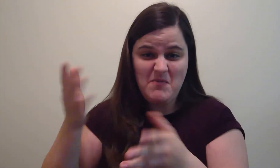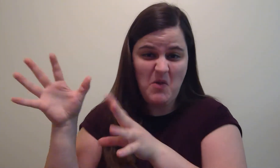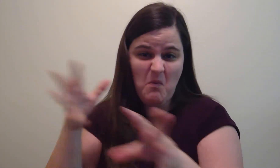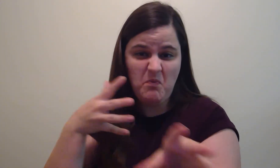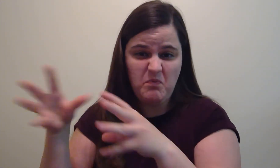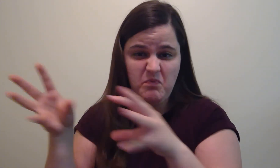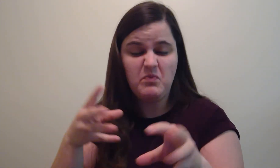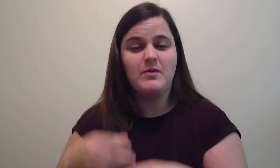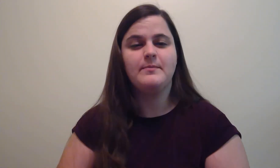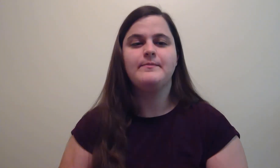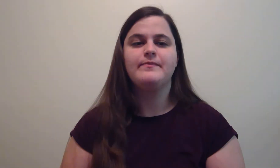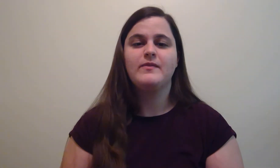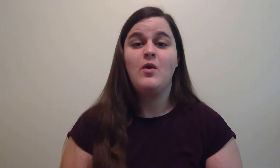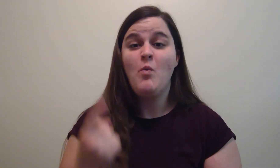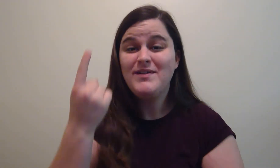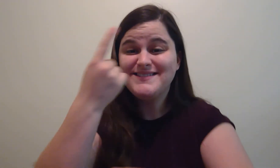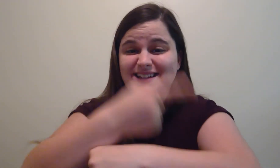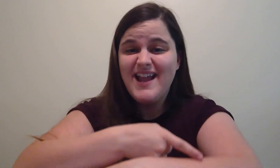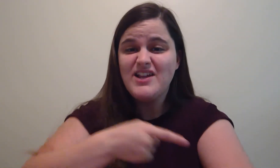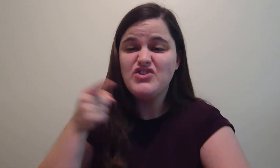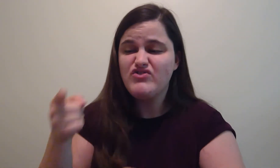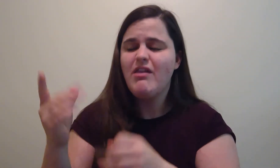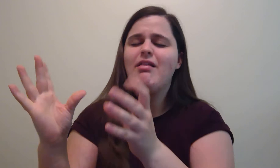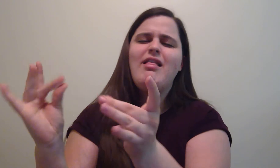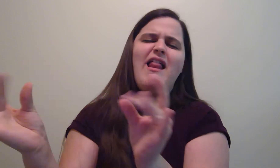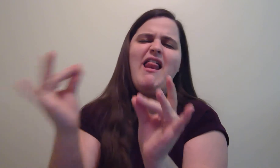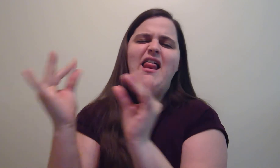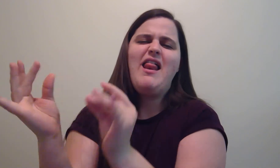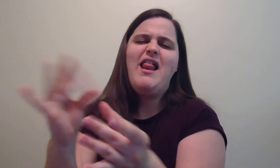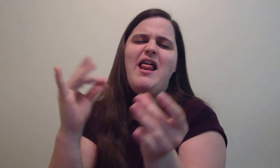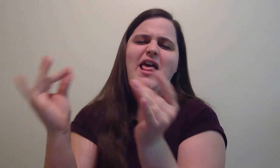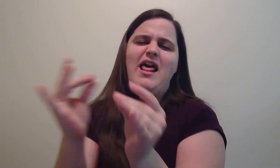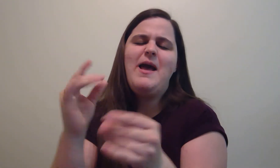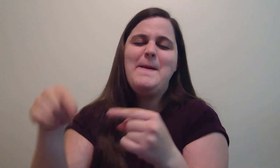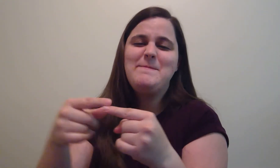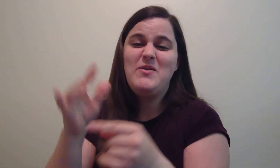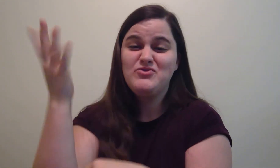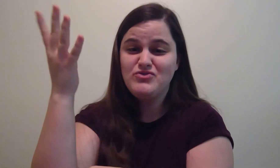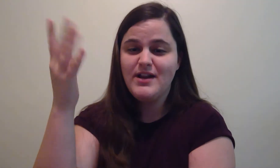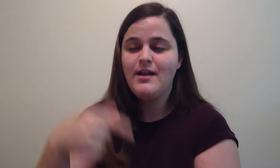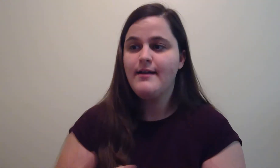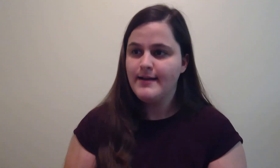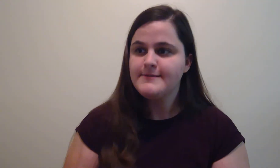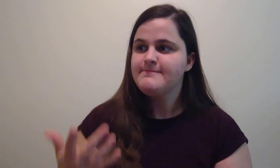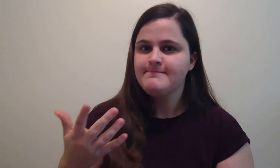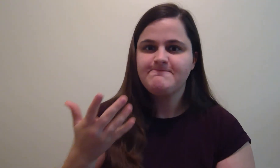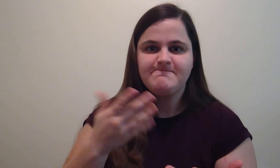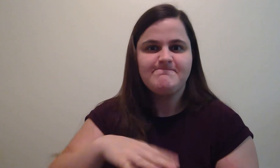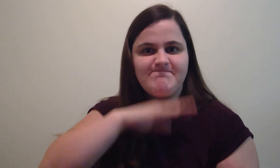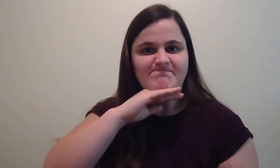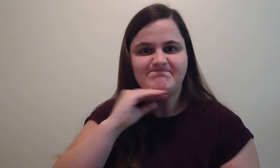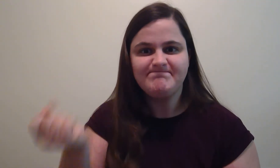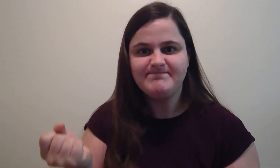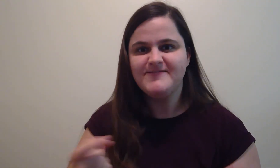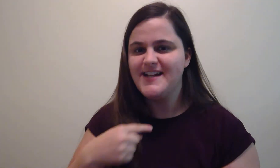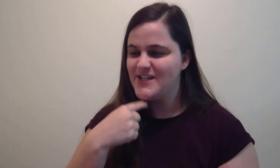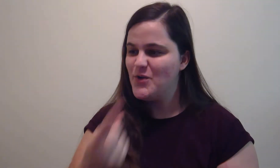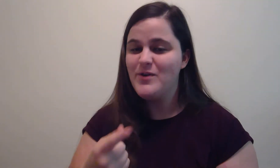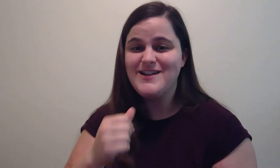One day last year I finally had enough of her talking about that stupid tree. I came right out and told her